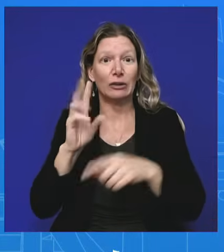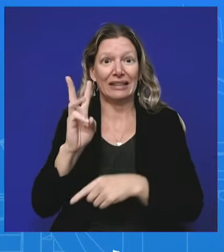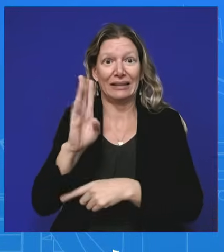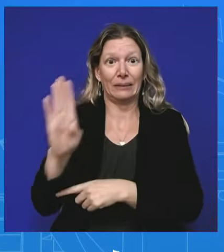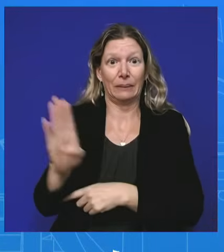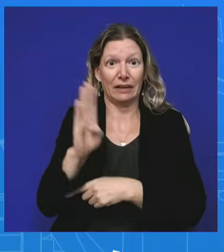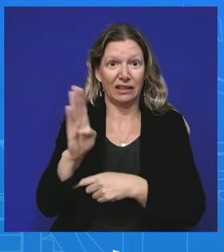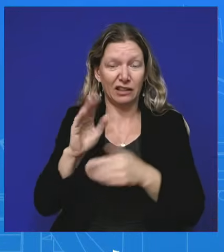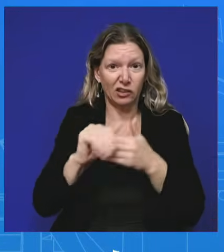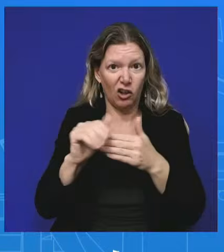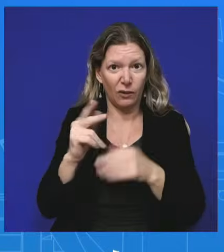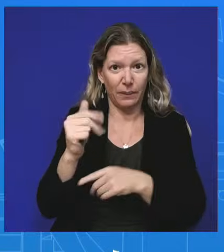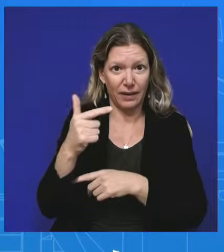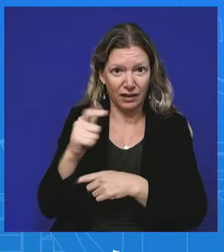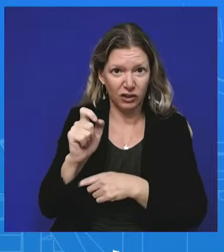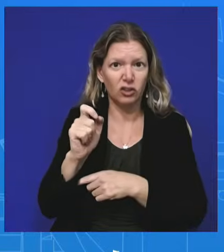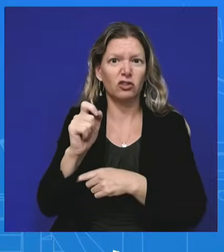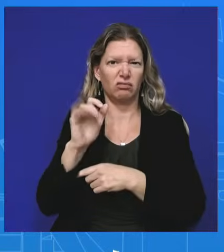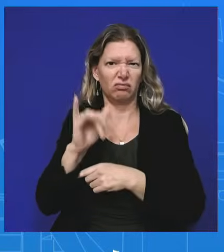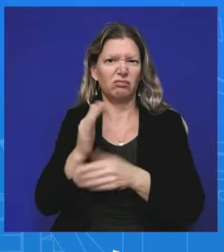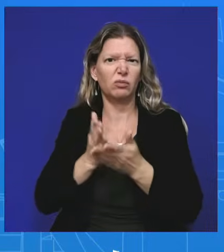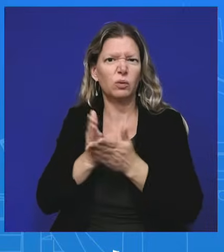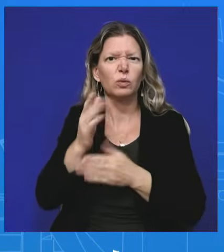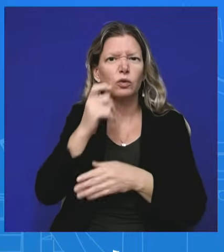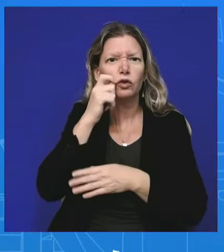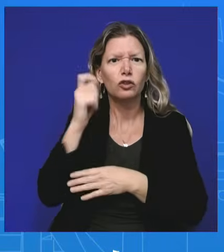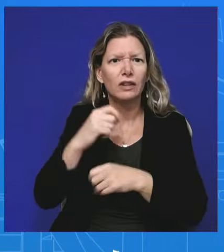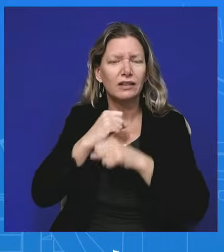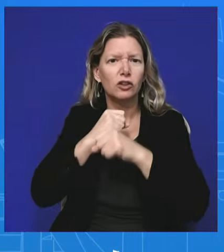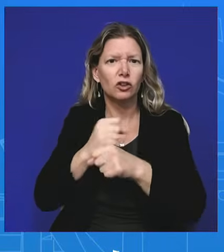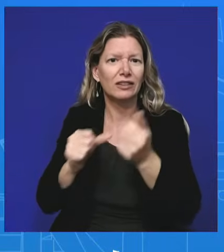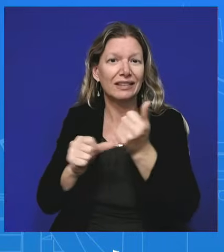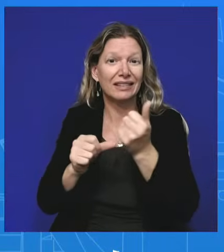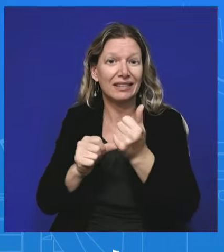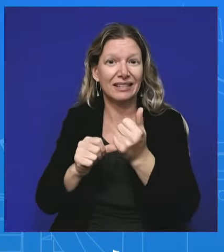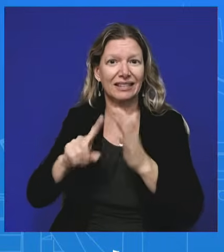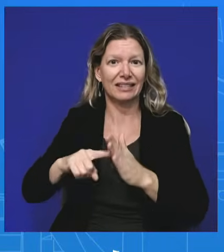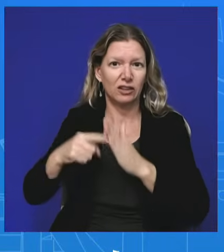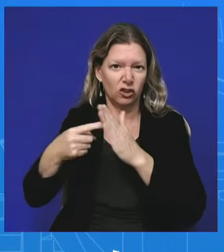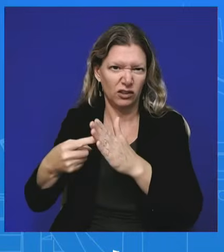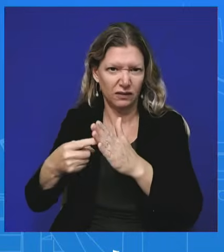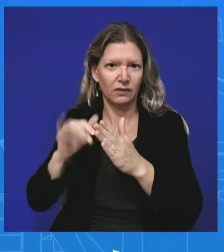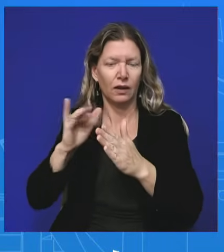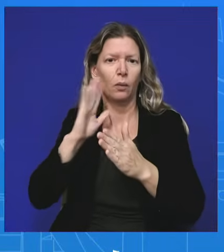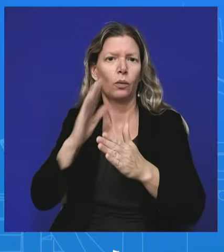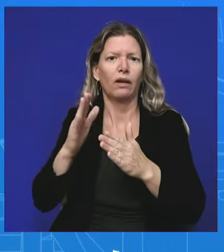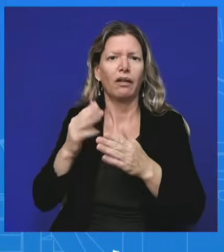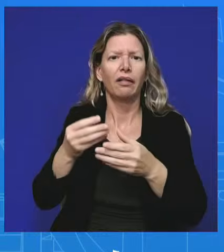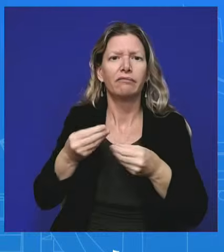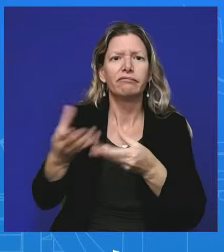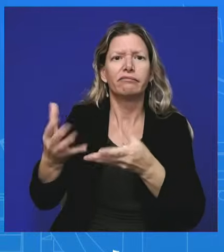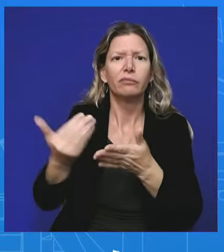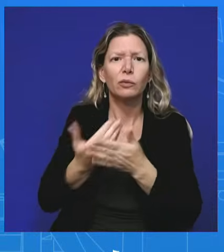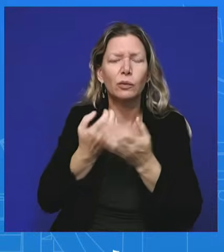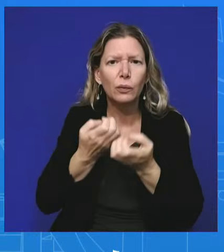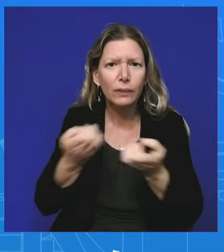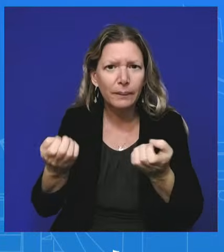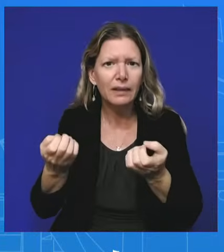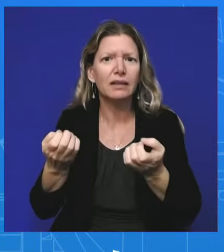And then, of course, you saw Secretary Blinken, in Kyiv this past week, announced that the United States will provide an additional $2 billion